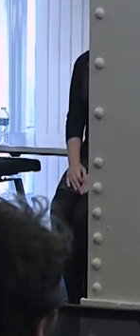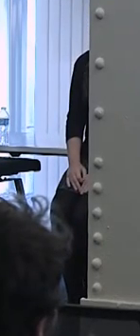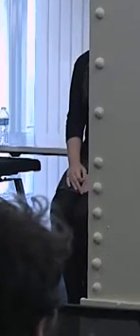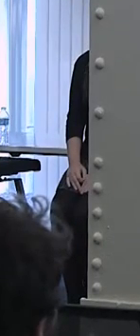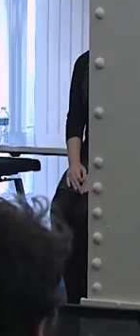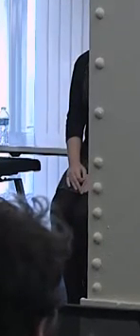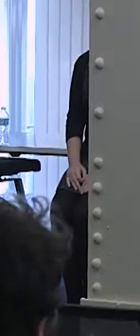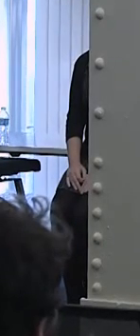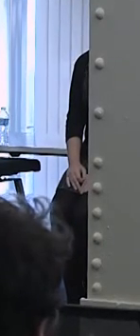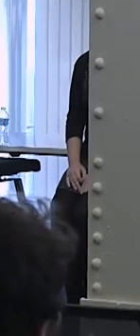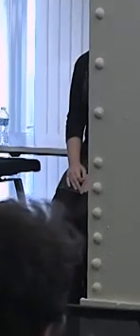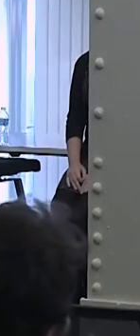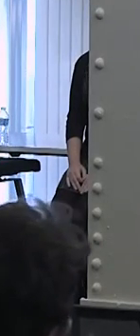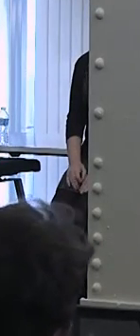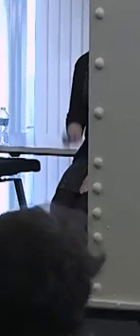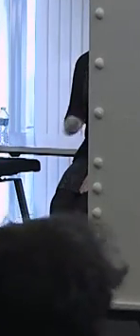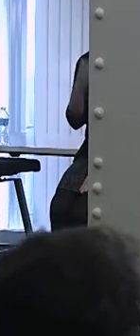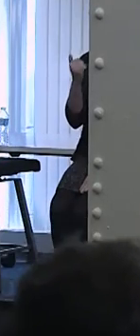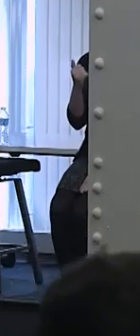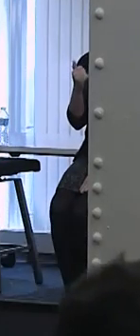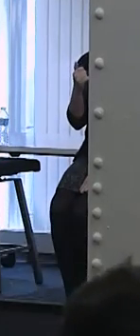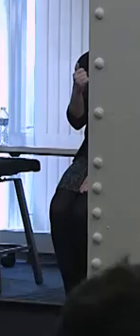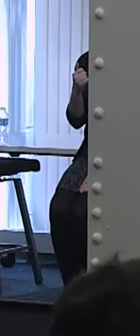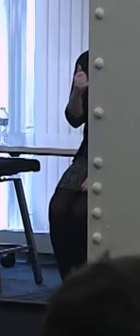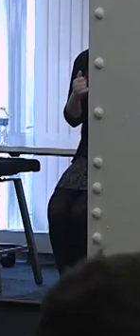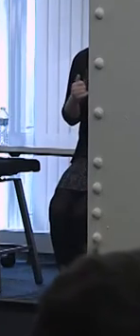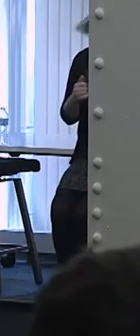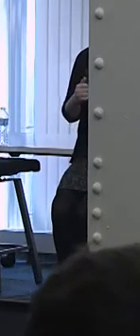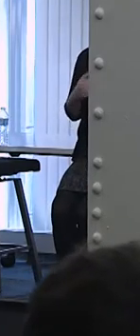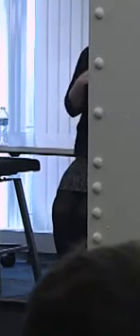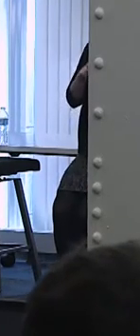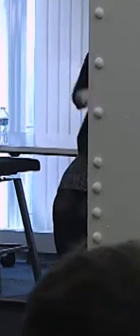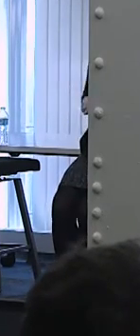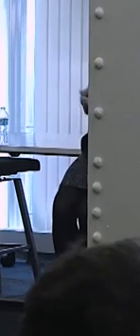Yeah, but I'm trying to get to number two. Number two, yeah.